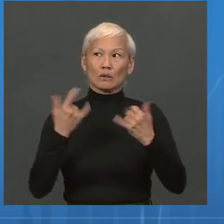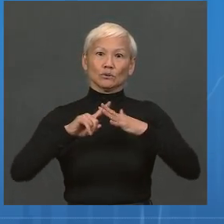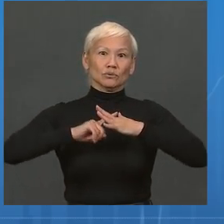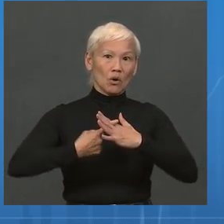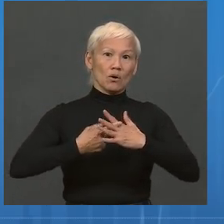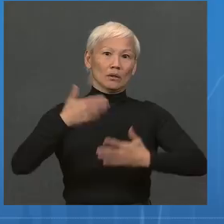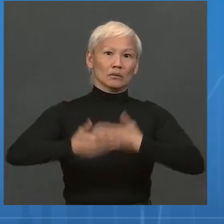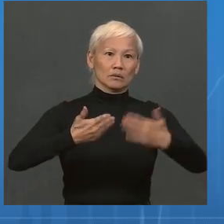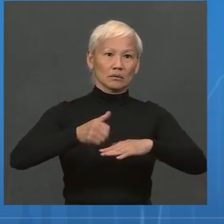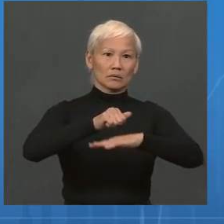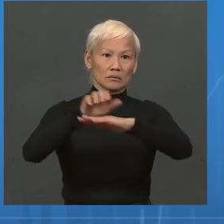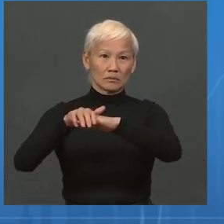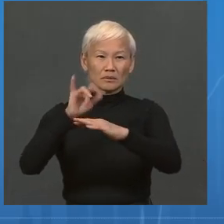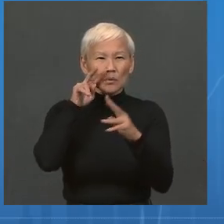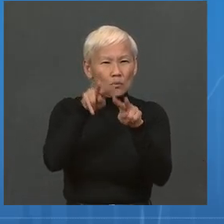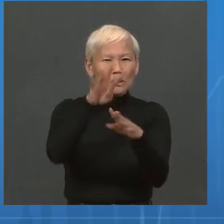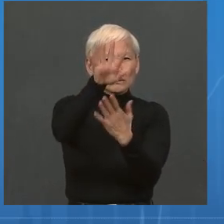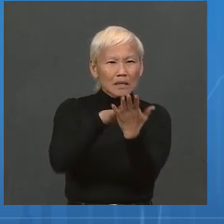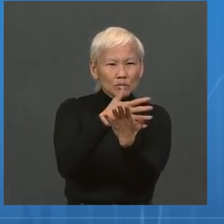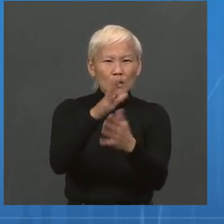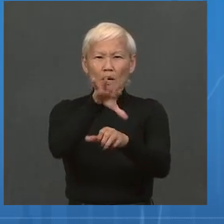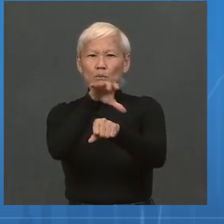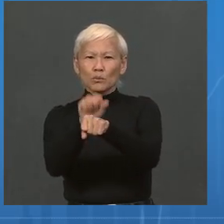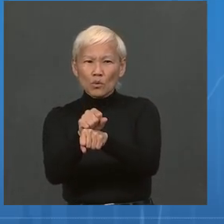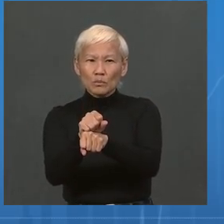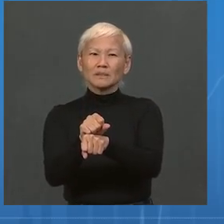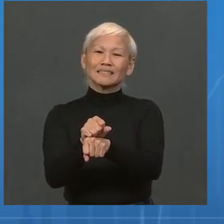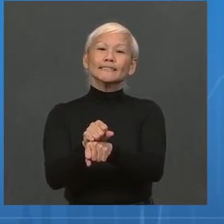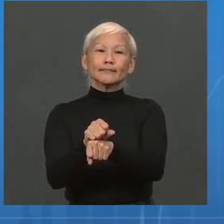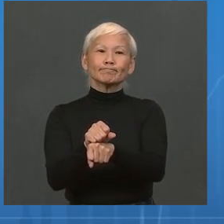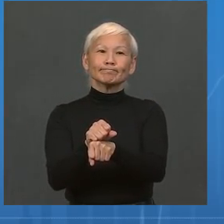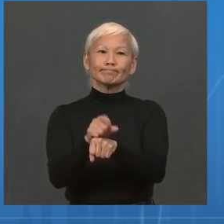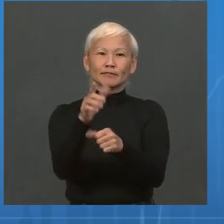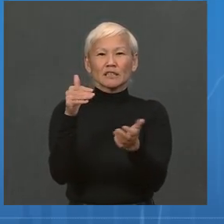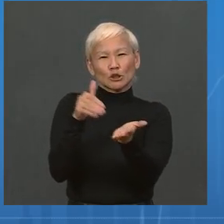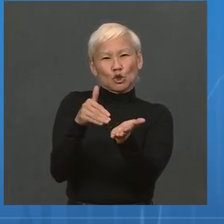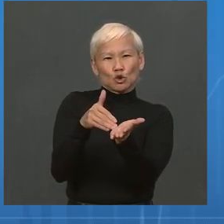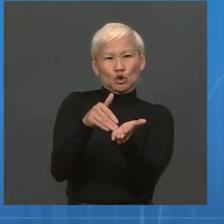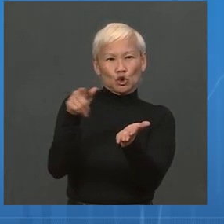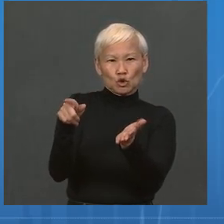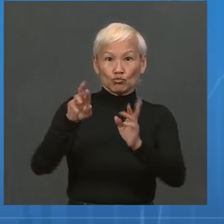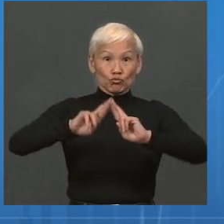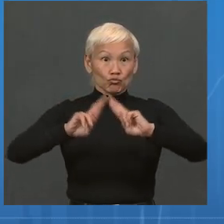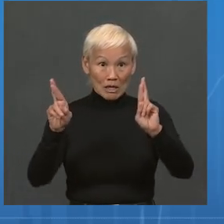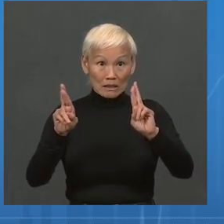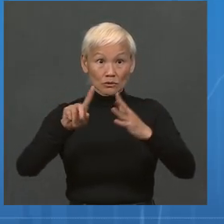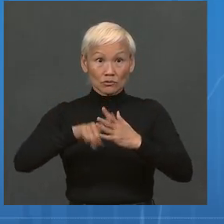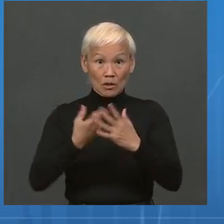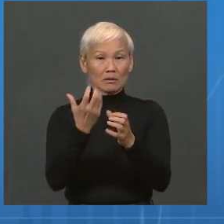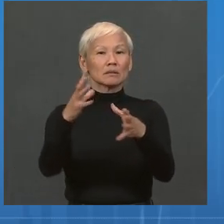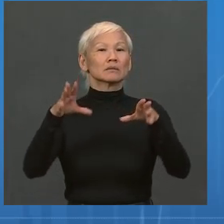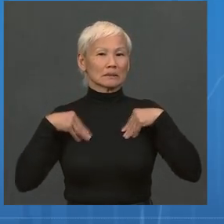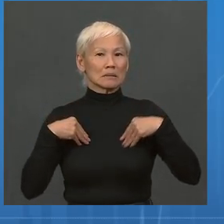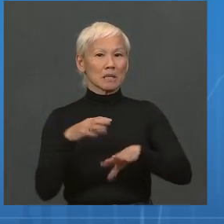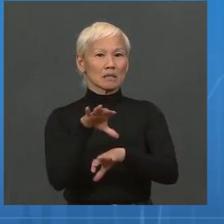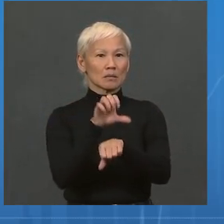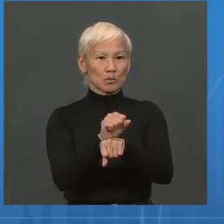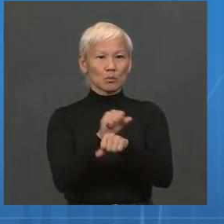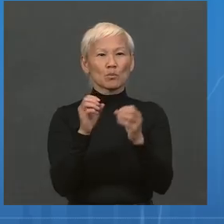some pediatricians and some family doctors are already beginning to schedule appointments; many more will come across the coming days.